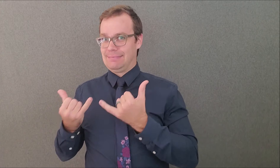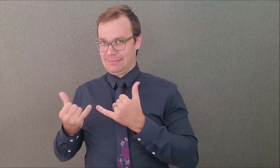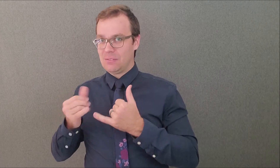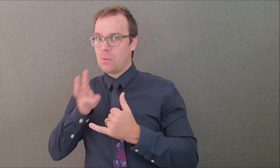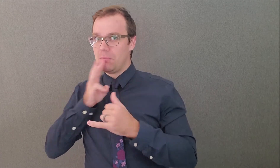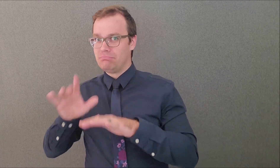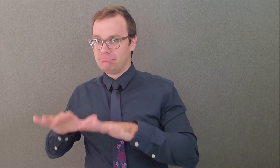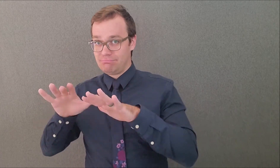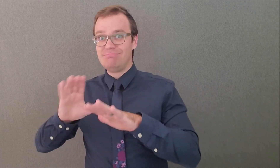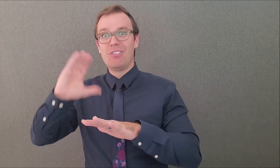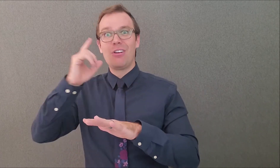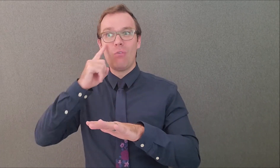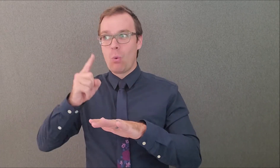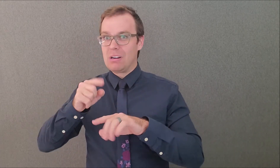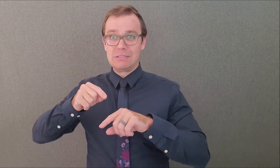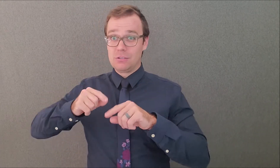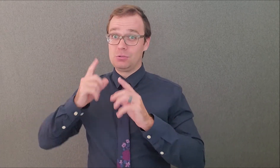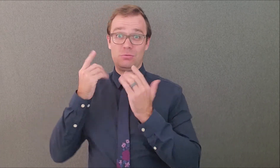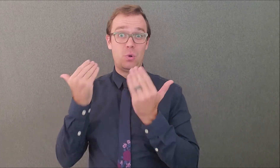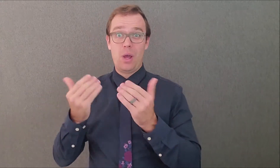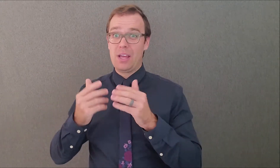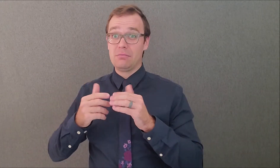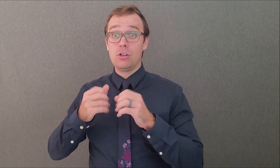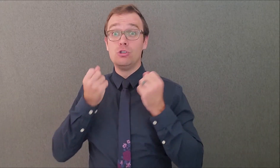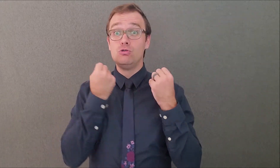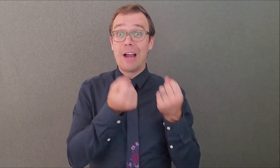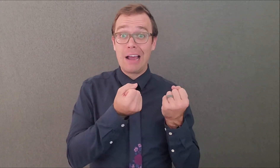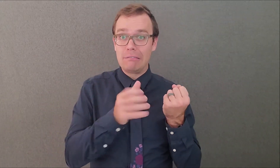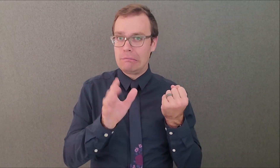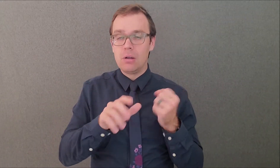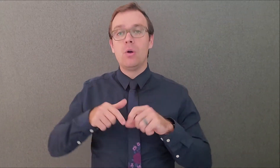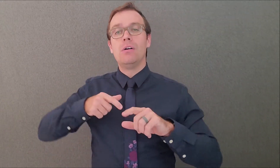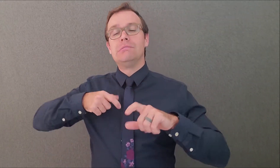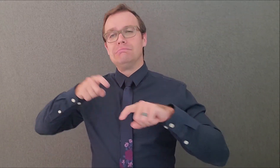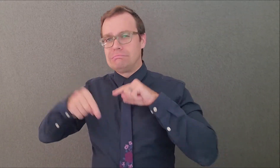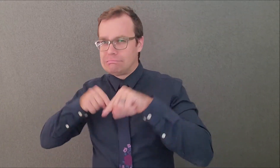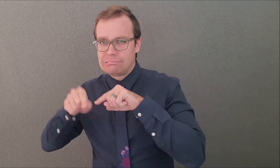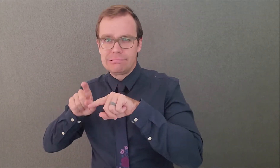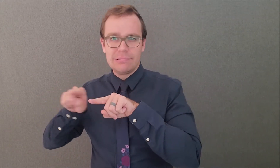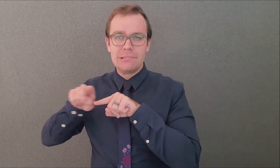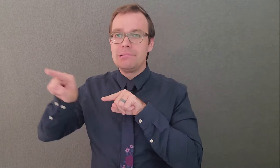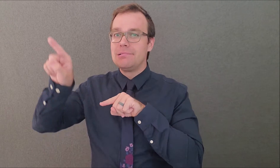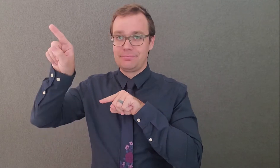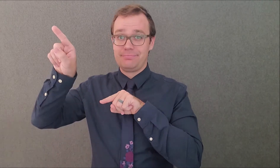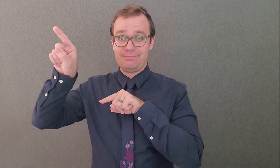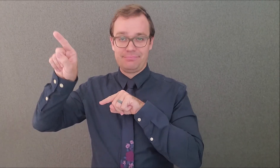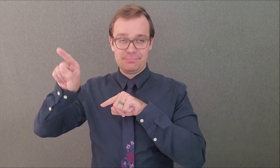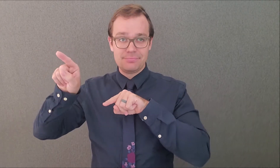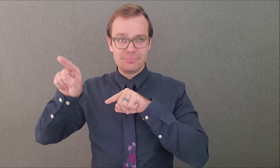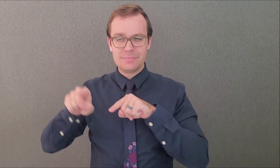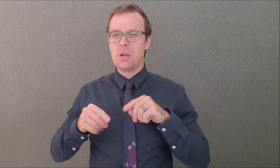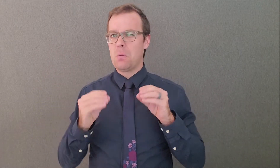seek higher ground on foot immediately. Explore the information below to learn